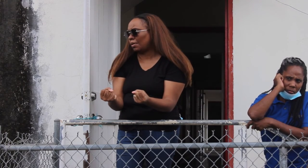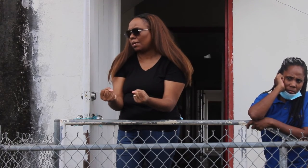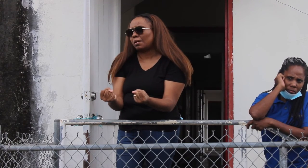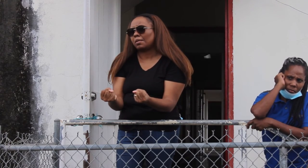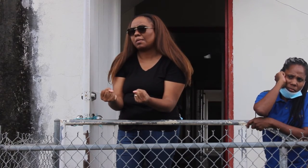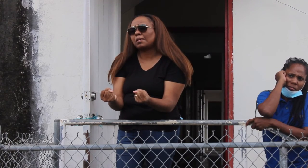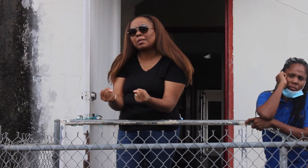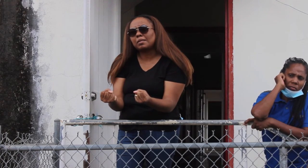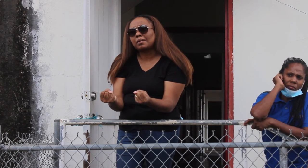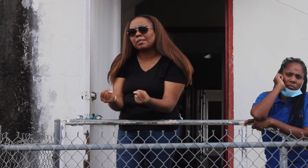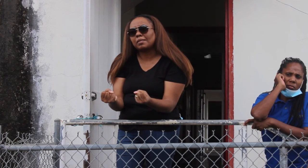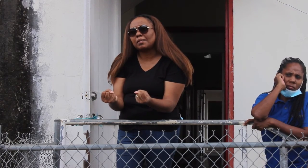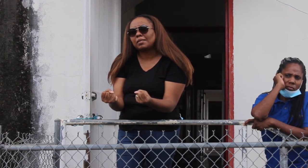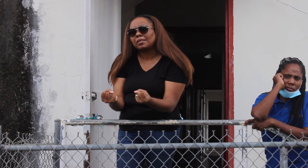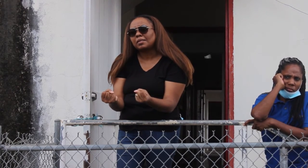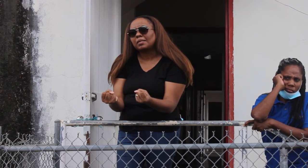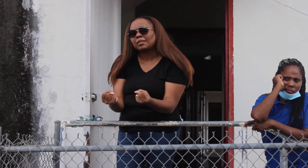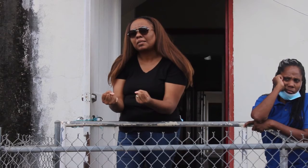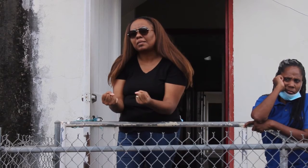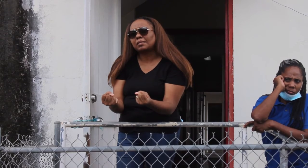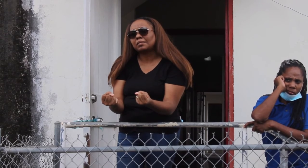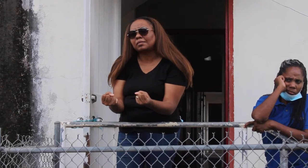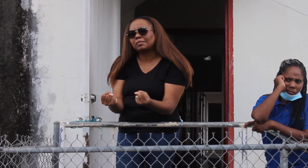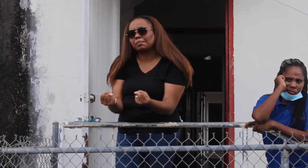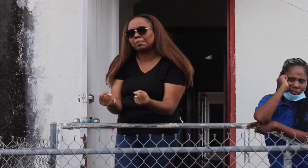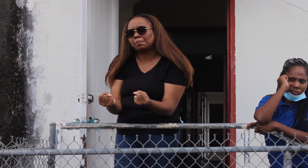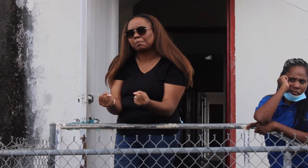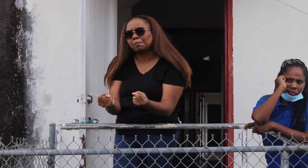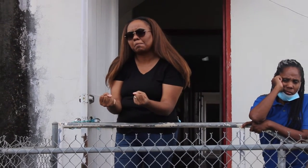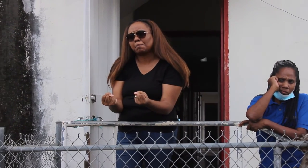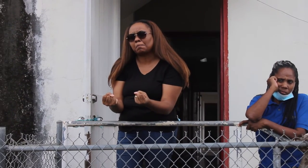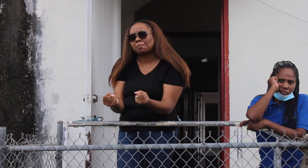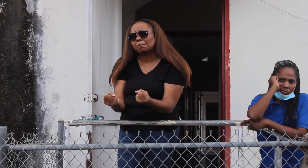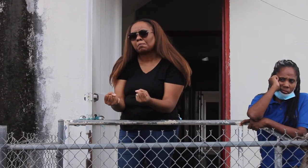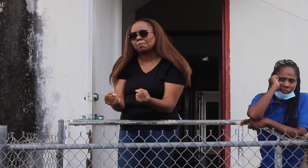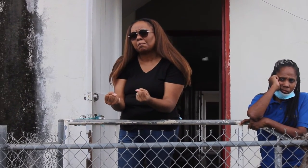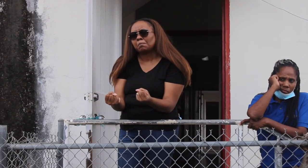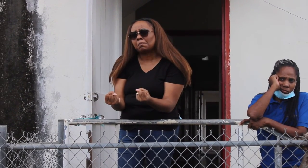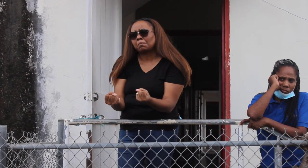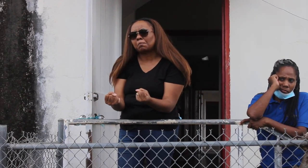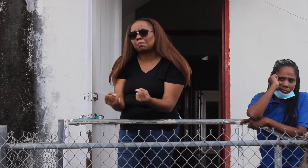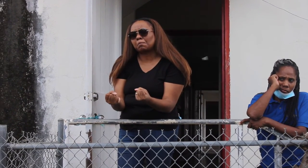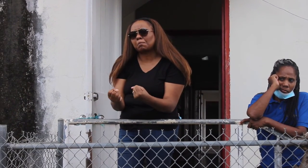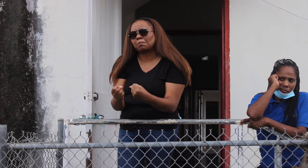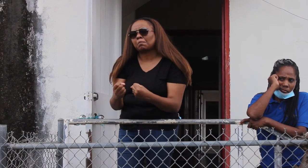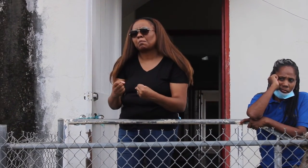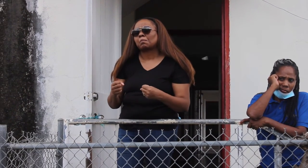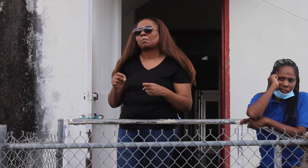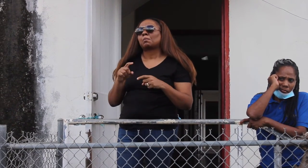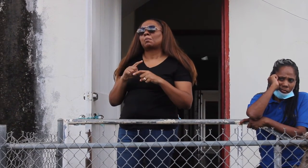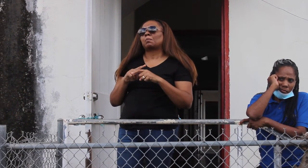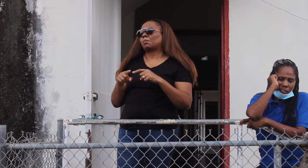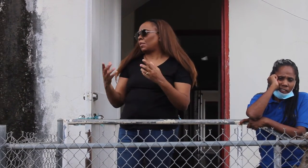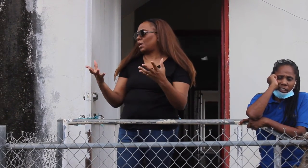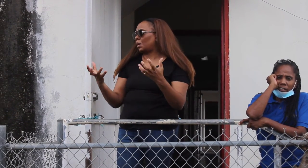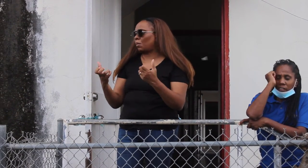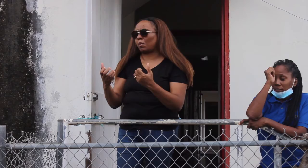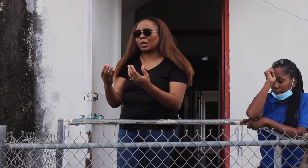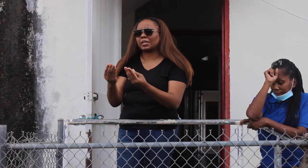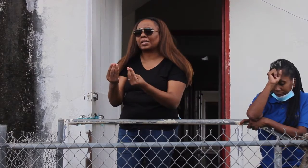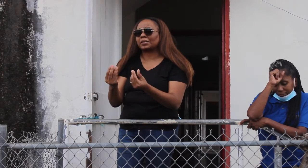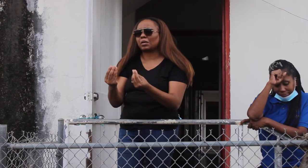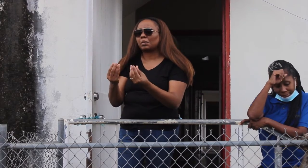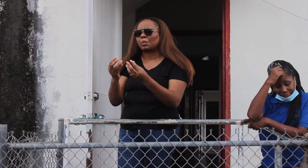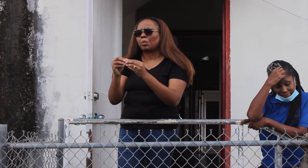the particles are very small so they are cold water but they want the soil to be as good